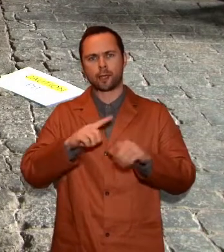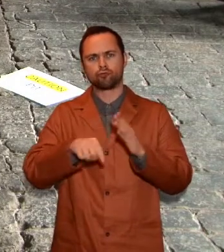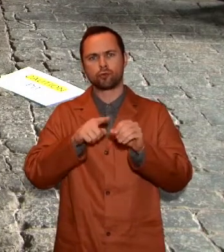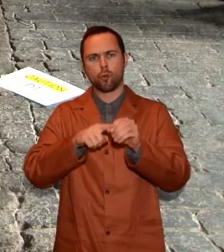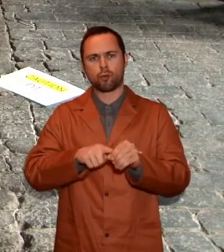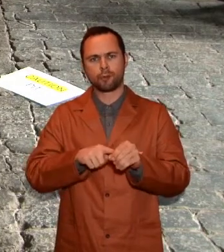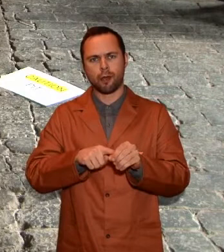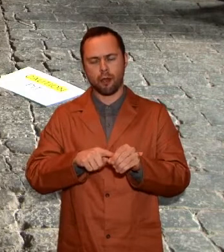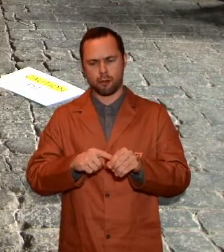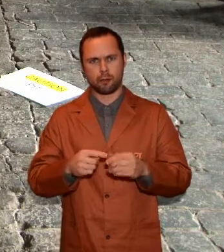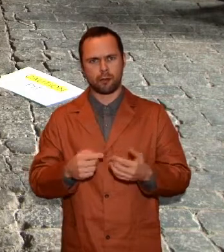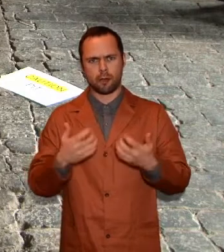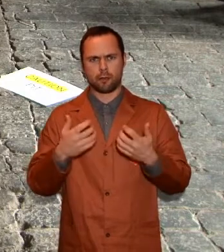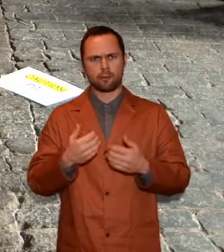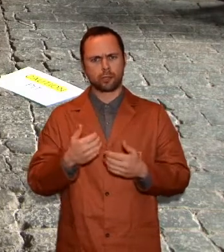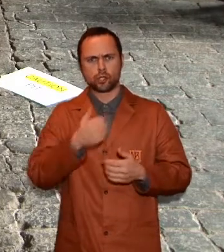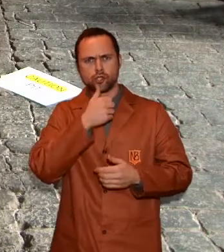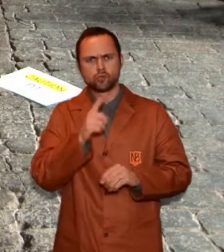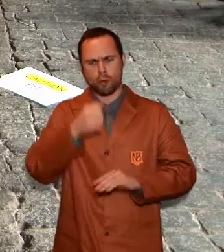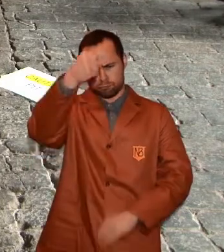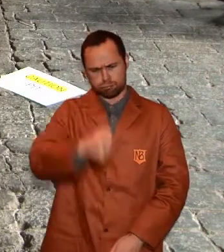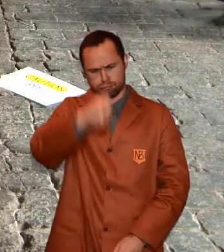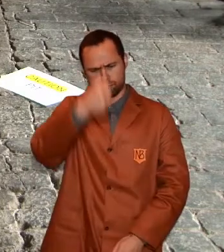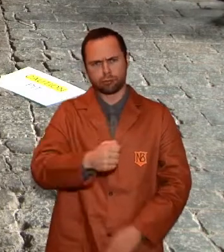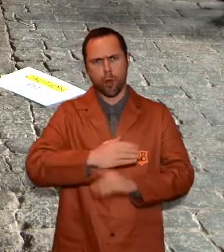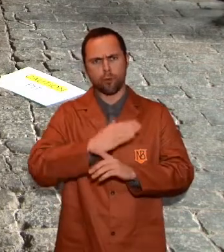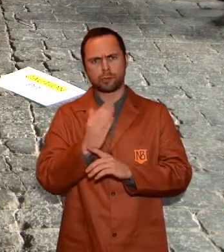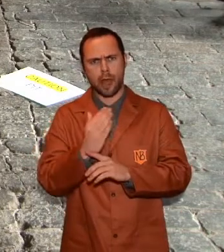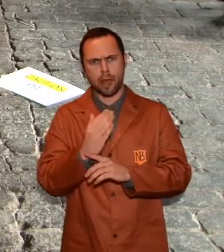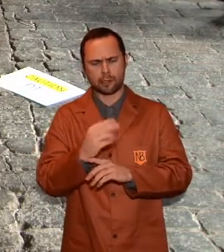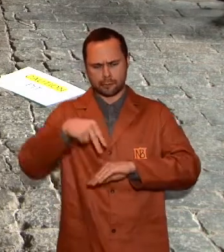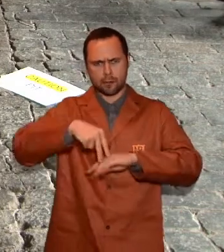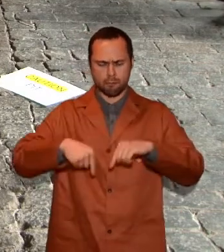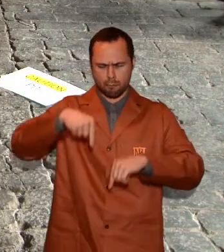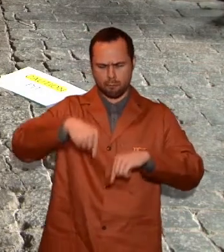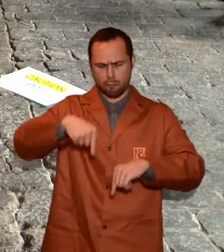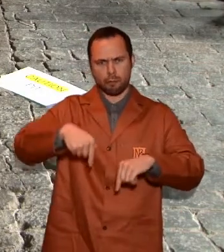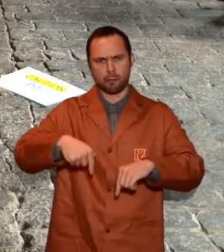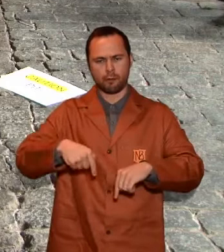Because standing on their right leg all day long, constantly pushing up and down with their left leg.